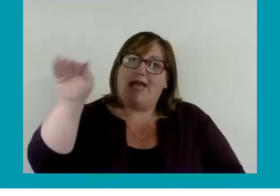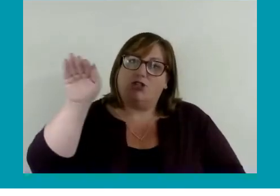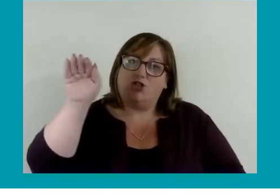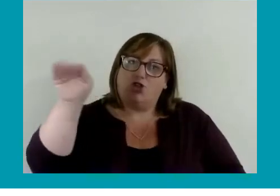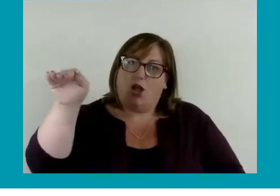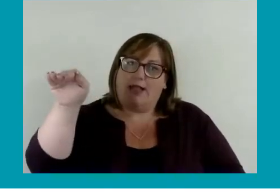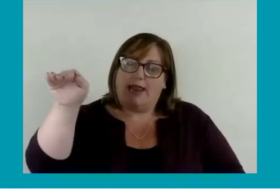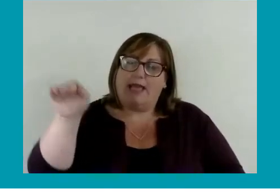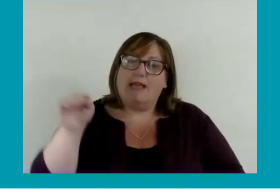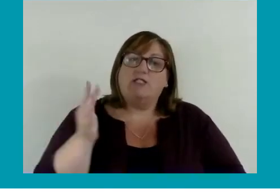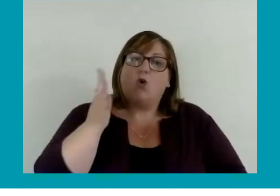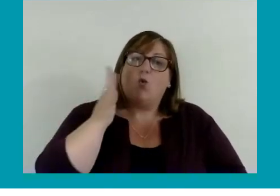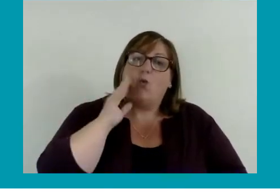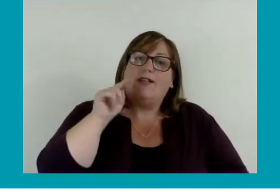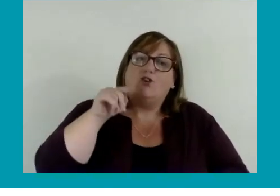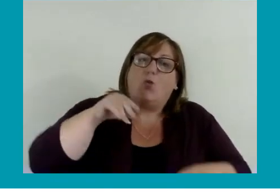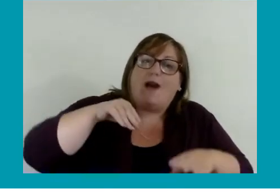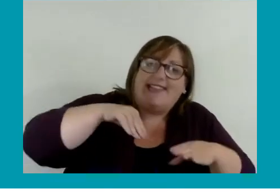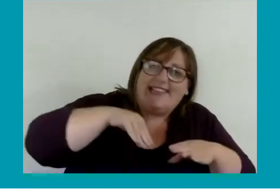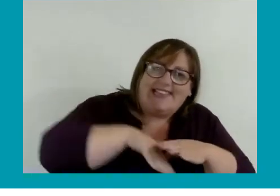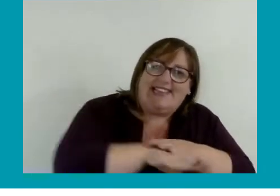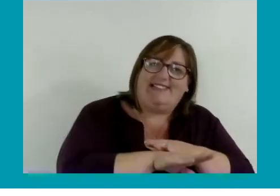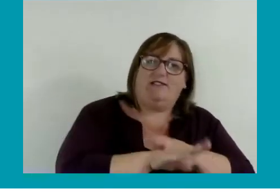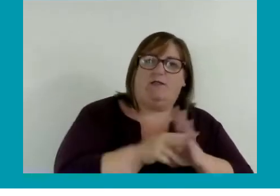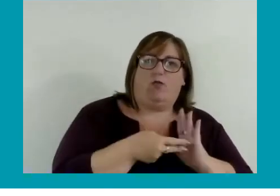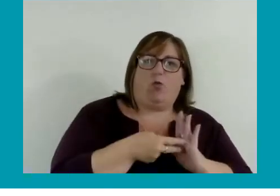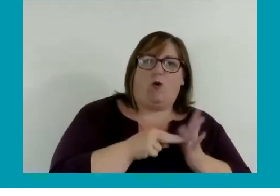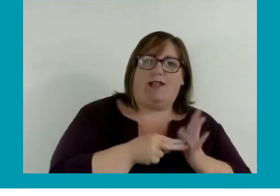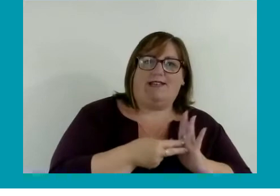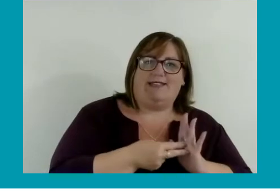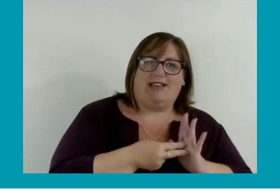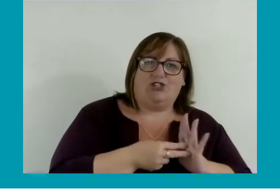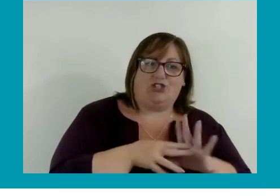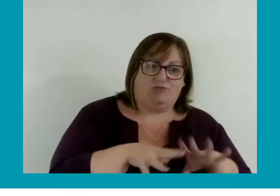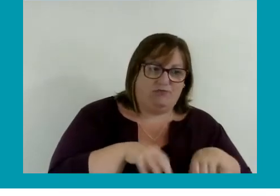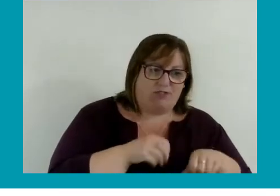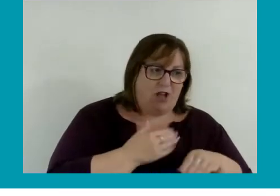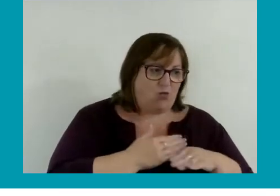available but you might not necessarily see that from from the outside so a lot of investments gone